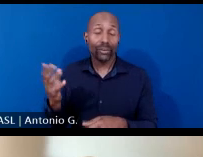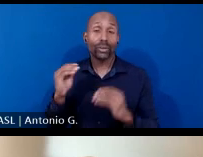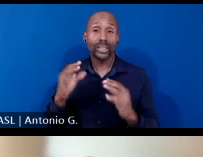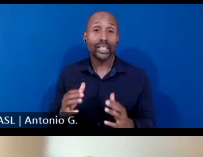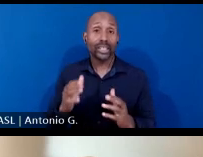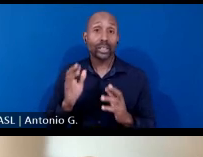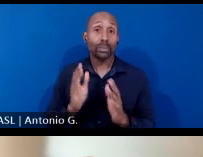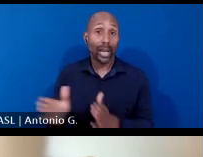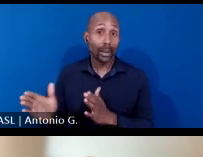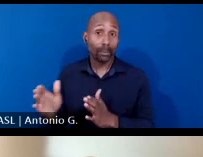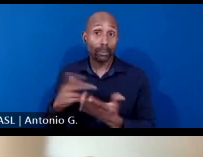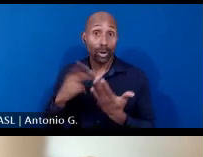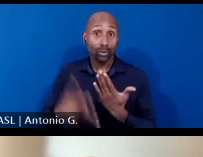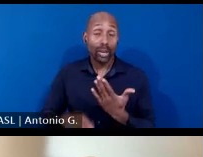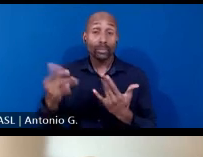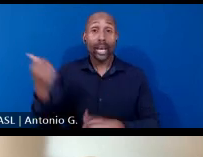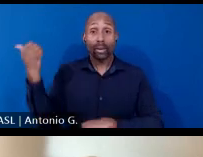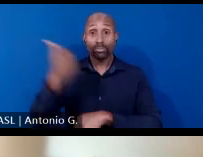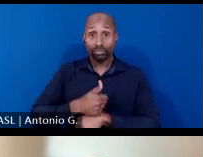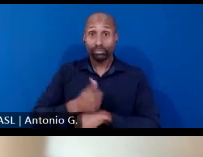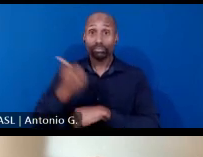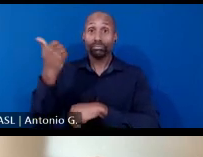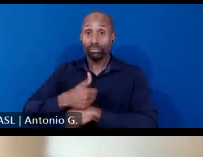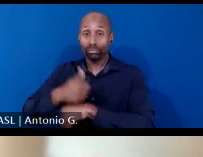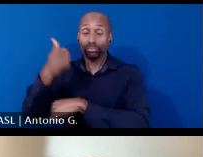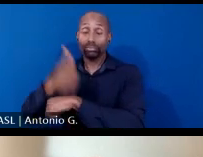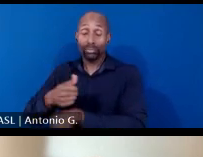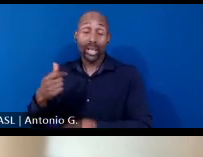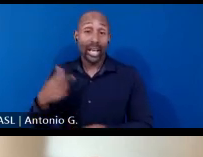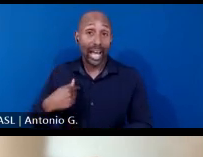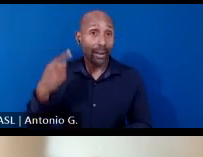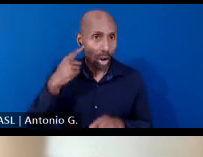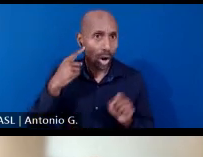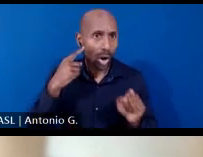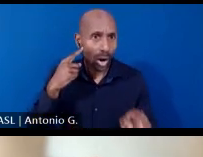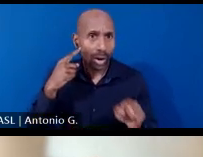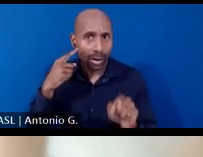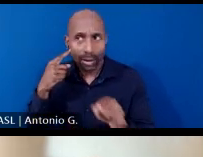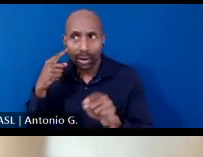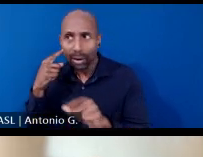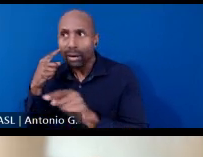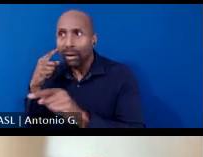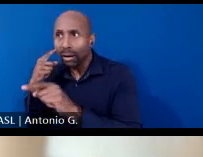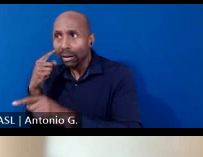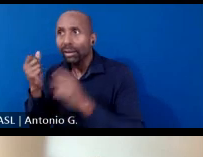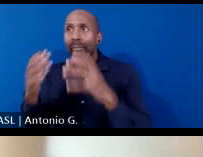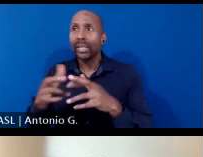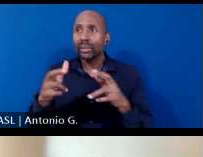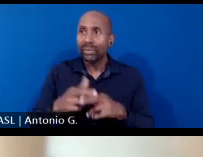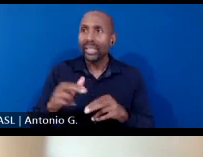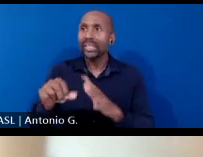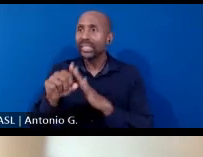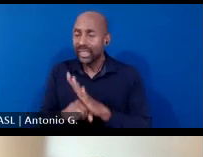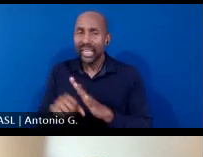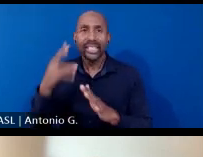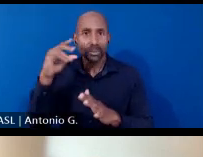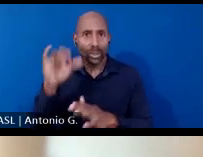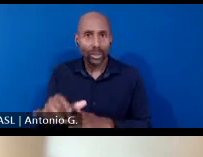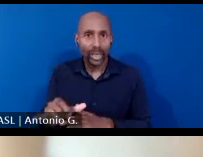I've heard that across, you know, many regions and states that it's, it's something that's on people's minds is how do we